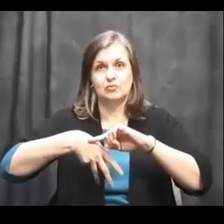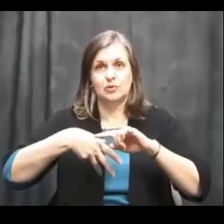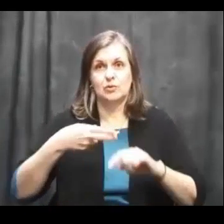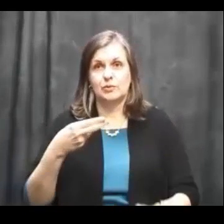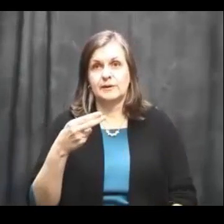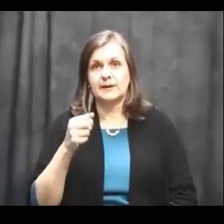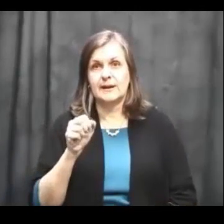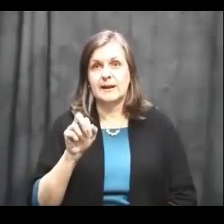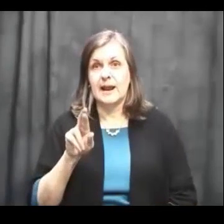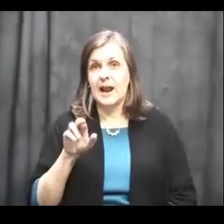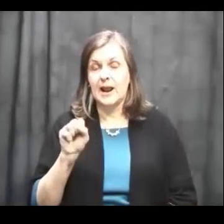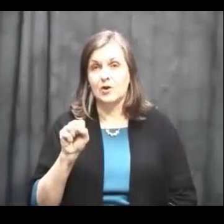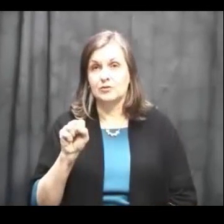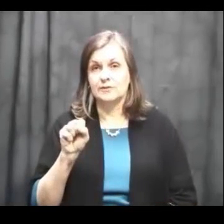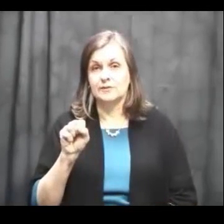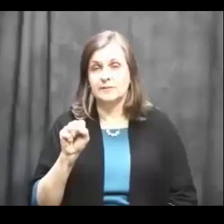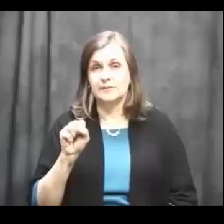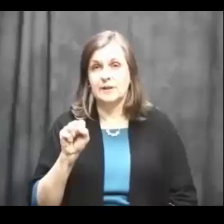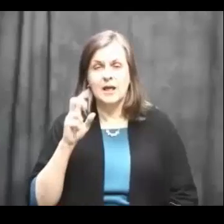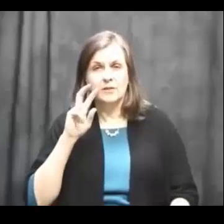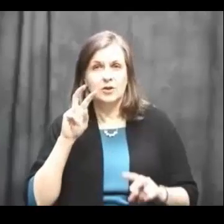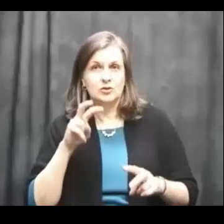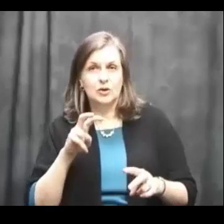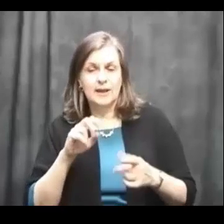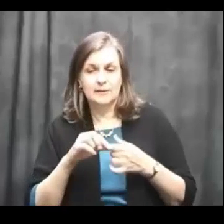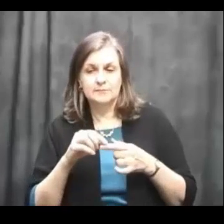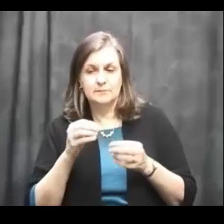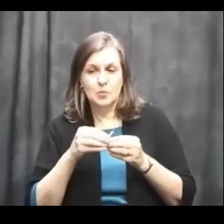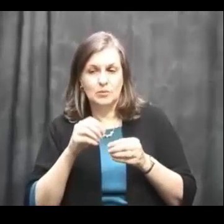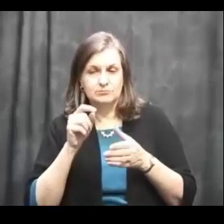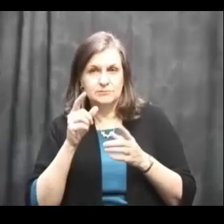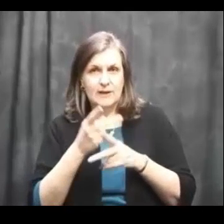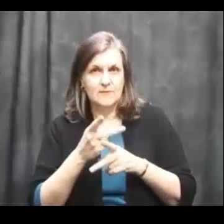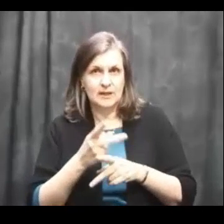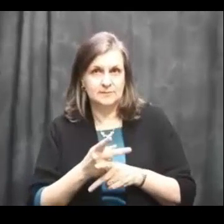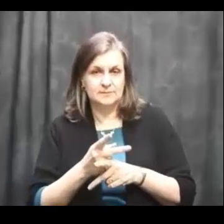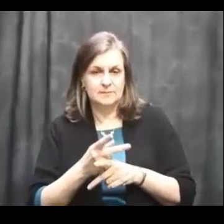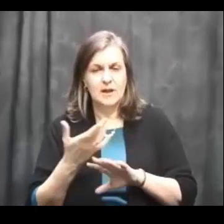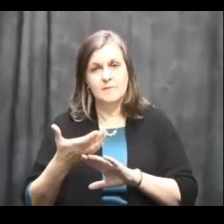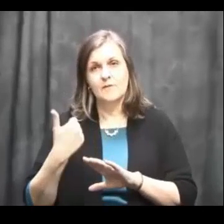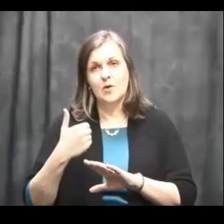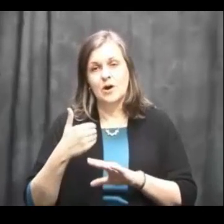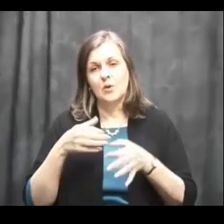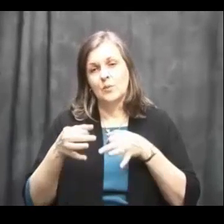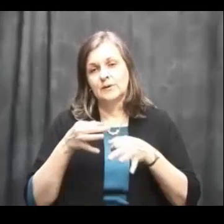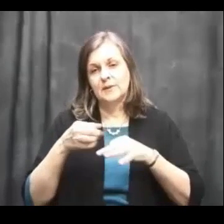I want to come back and think about them just for one more moment and give you a better picture of them